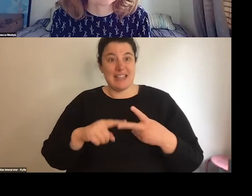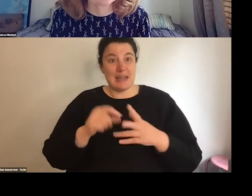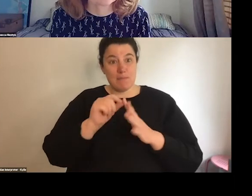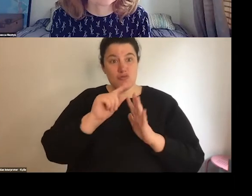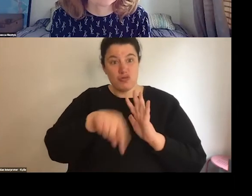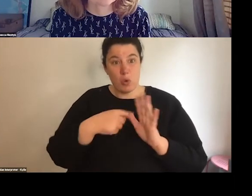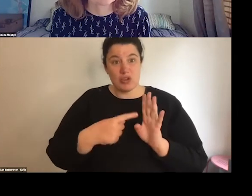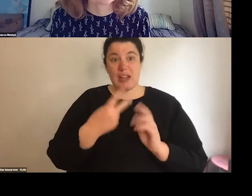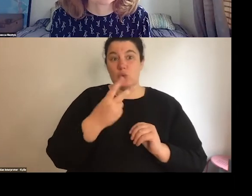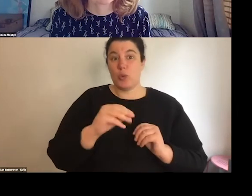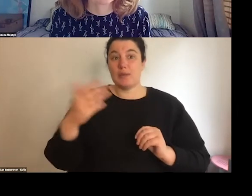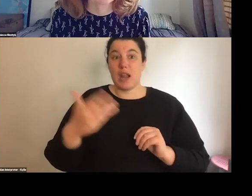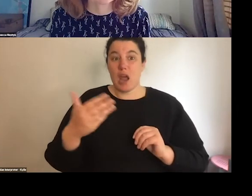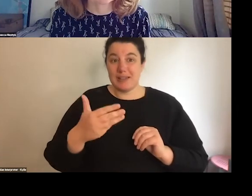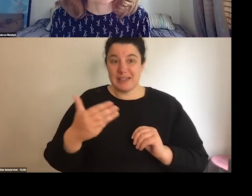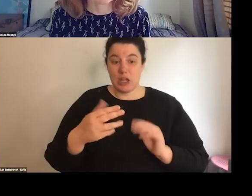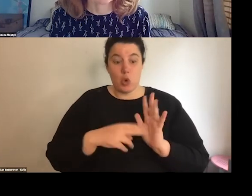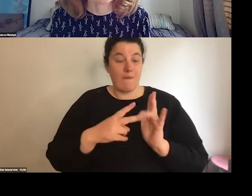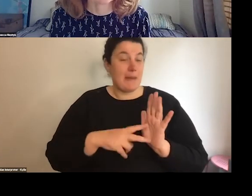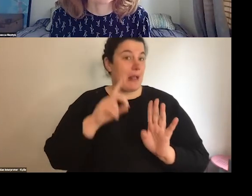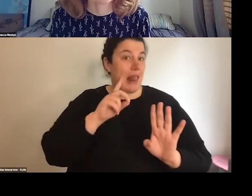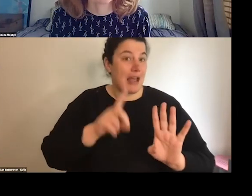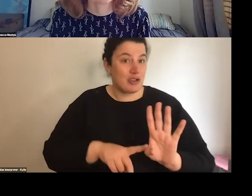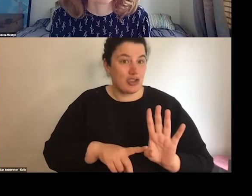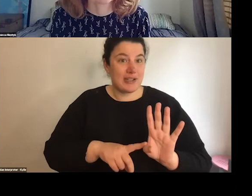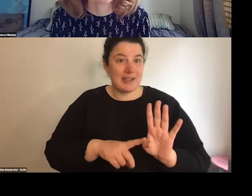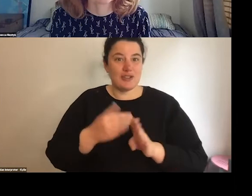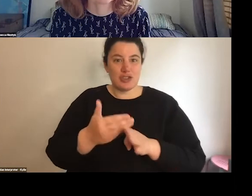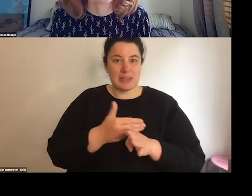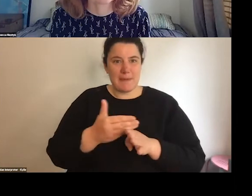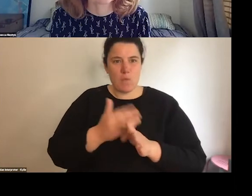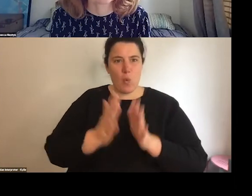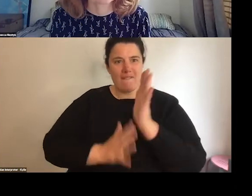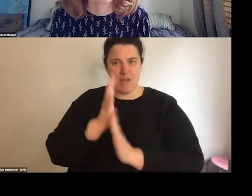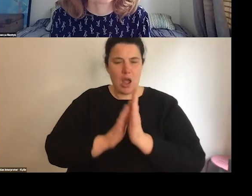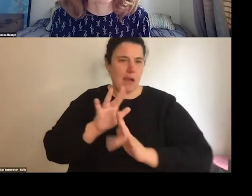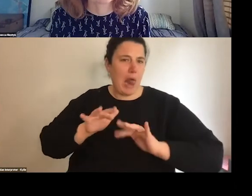in November last year, actually, just before these fires took effect.